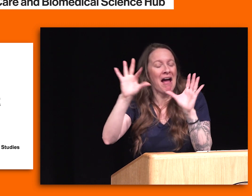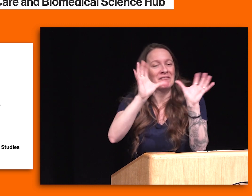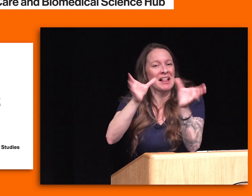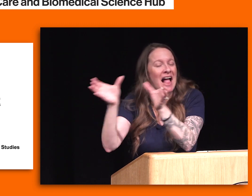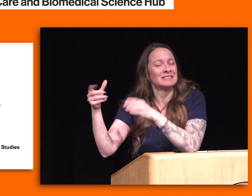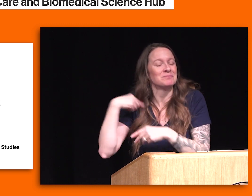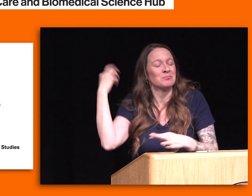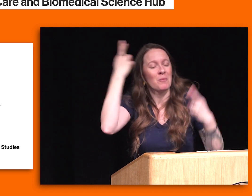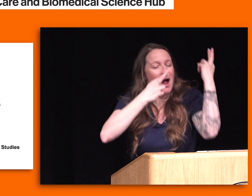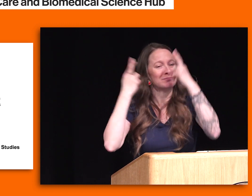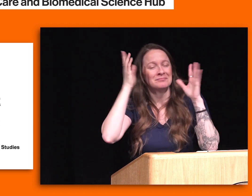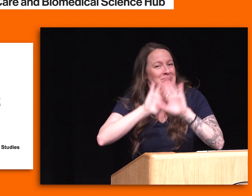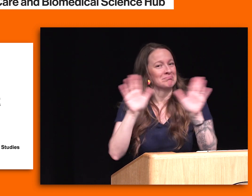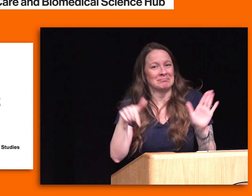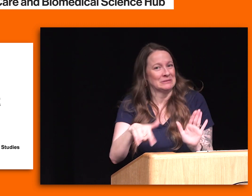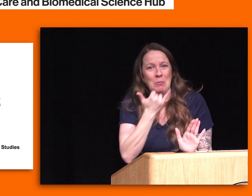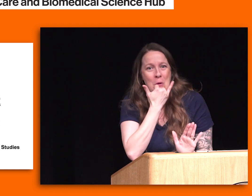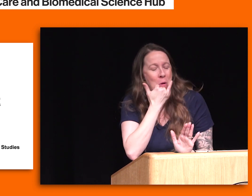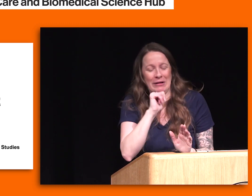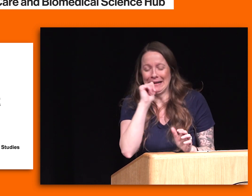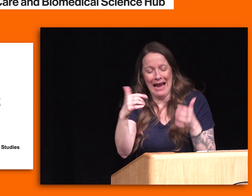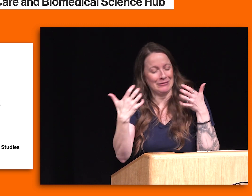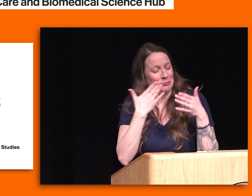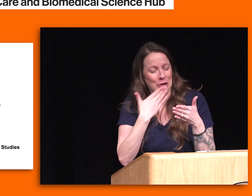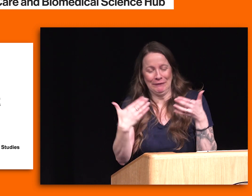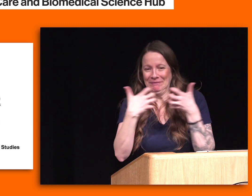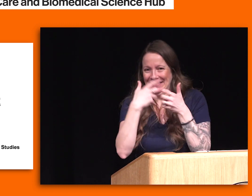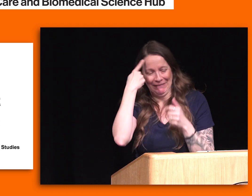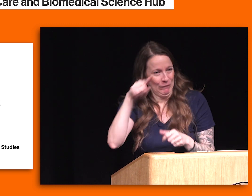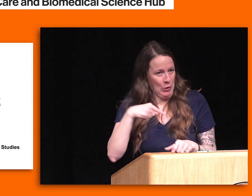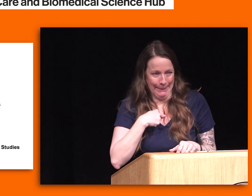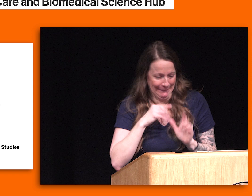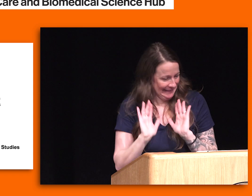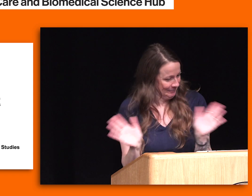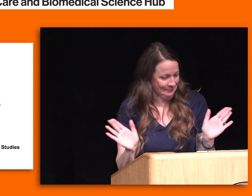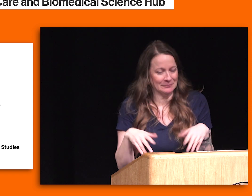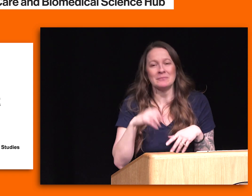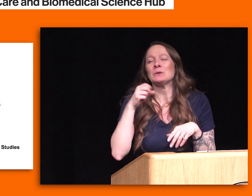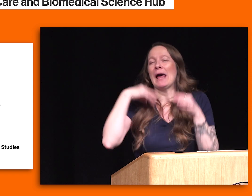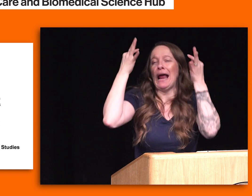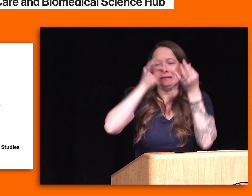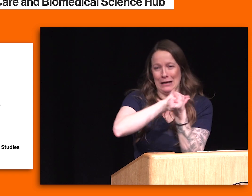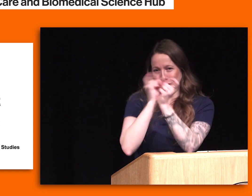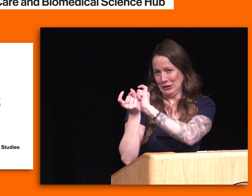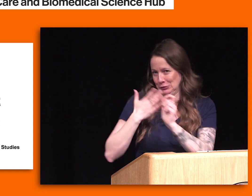The first week of classes, I realized, nope, this is not a good fit. This is not going to do it for me.